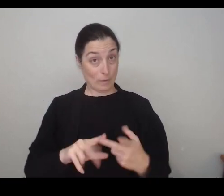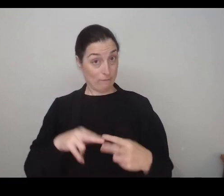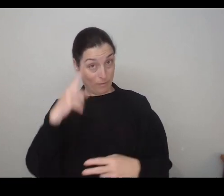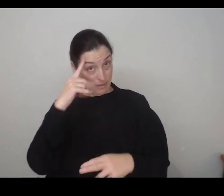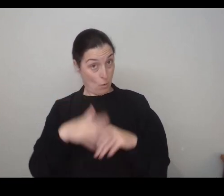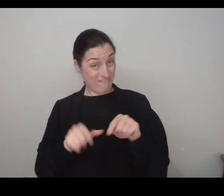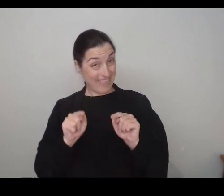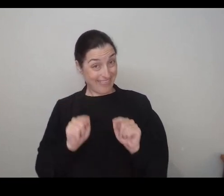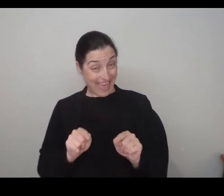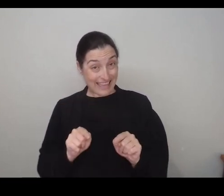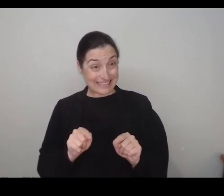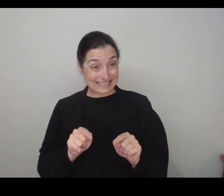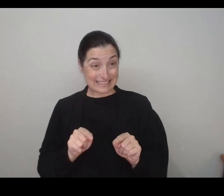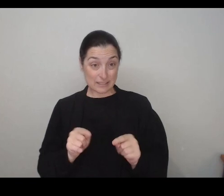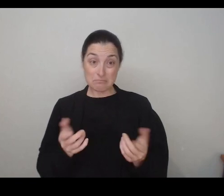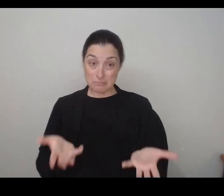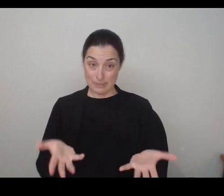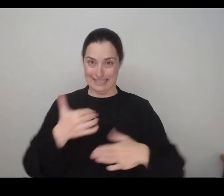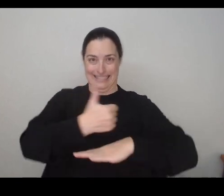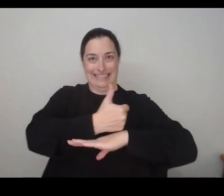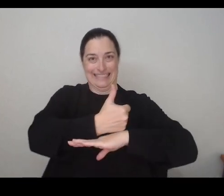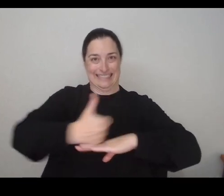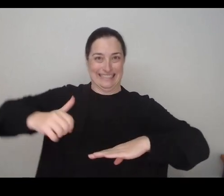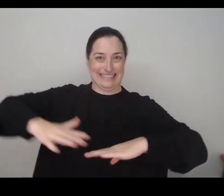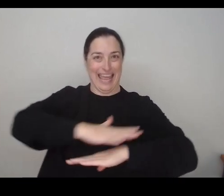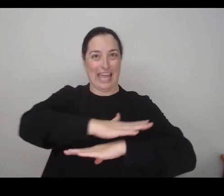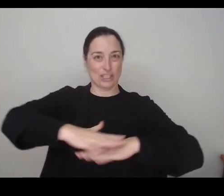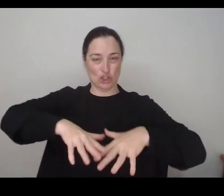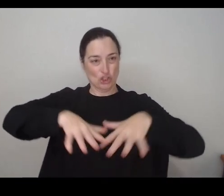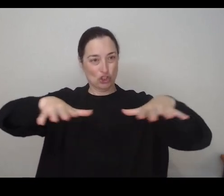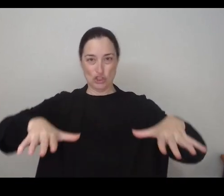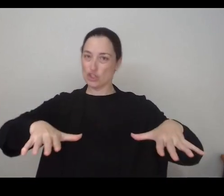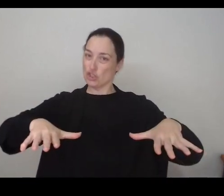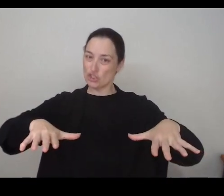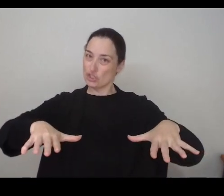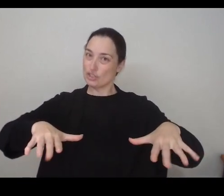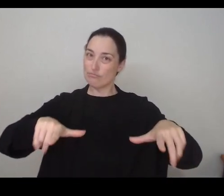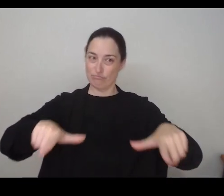I mean the stage, for example, it's not only the case, it's like a stage, you know, which is going up,